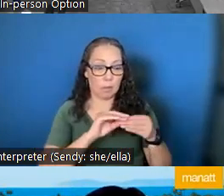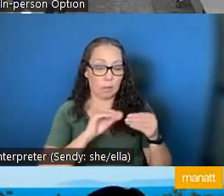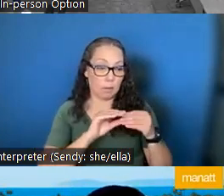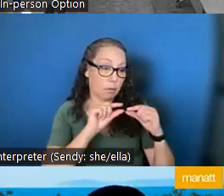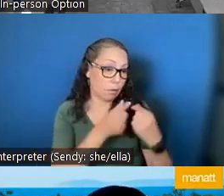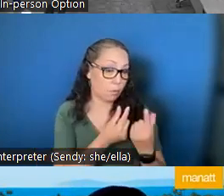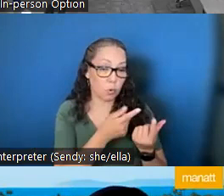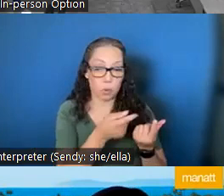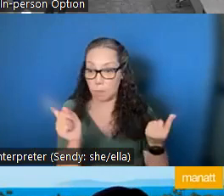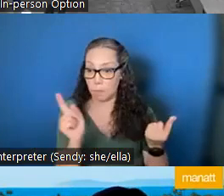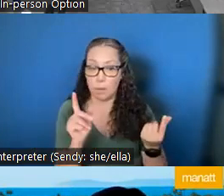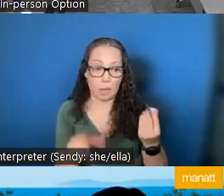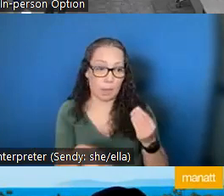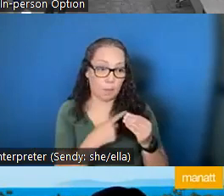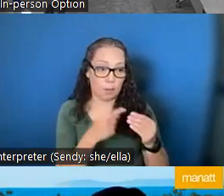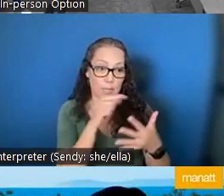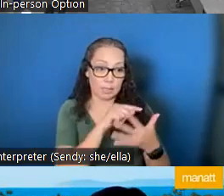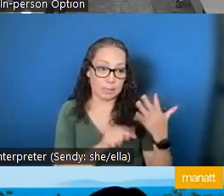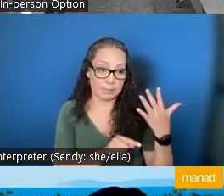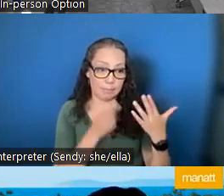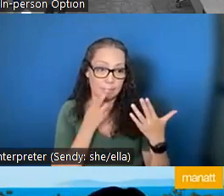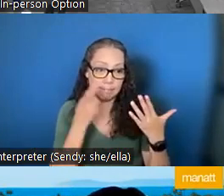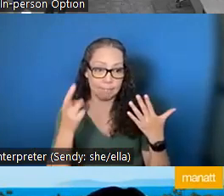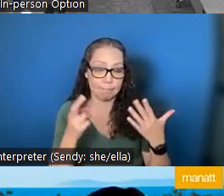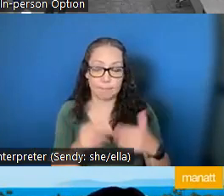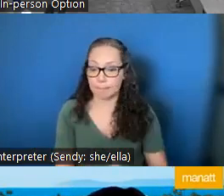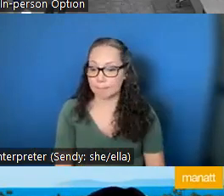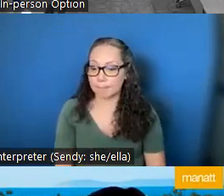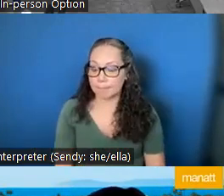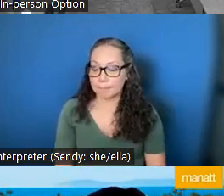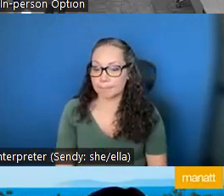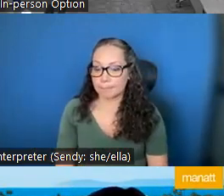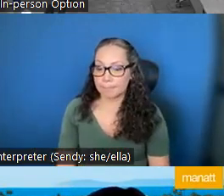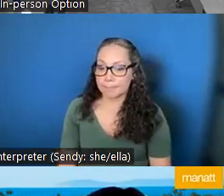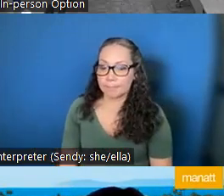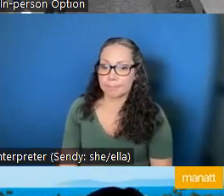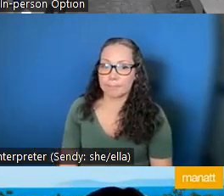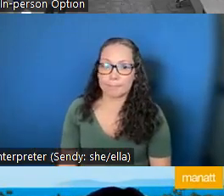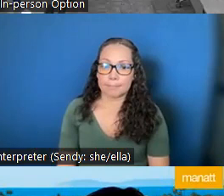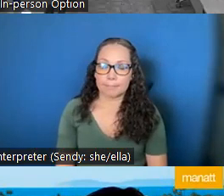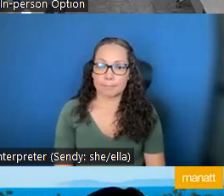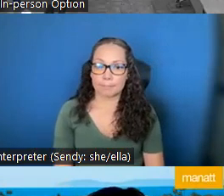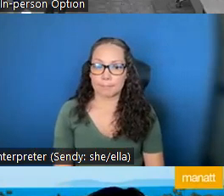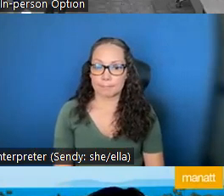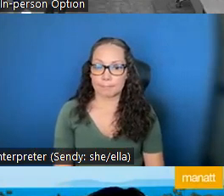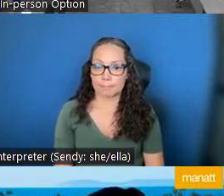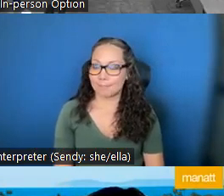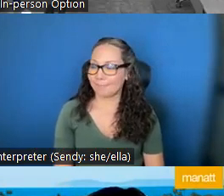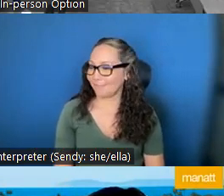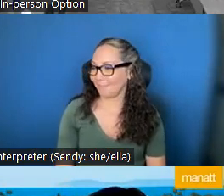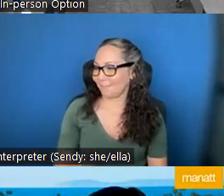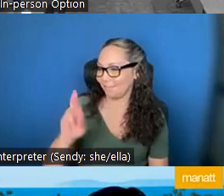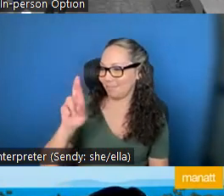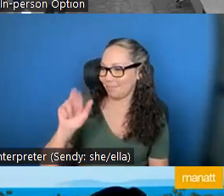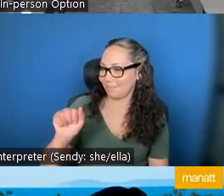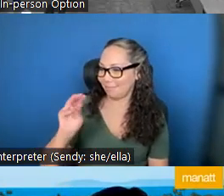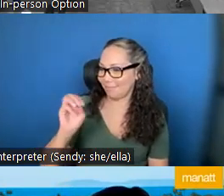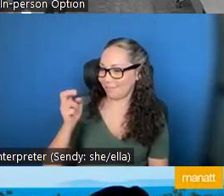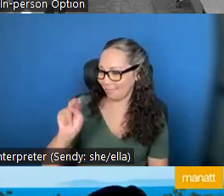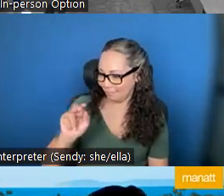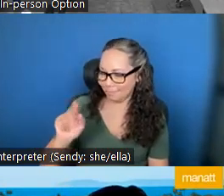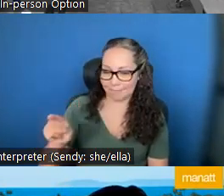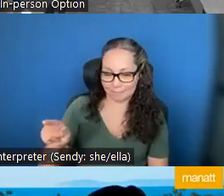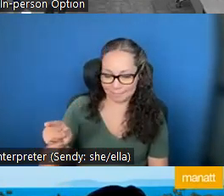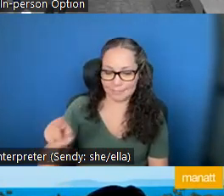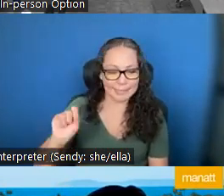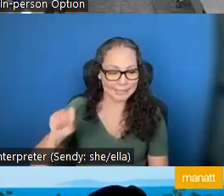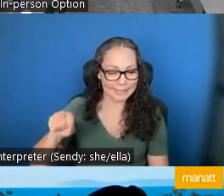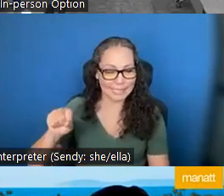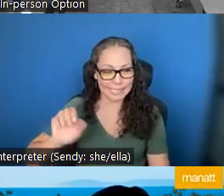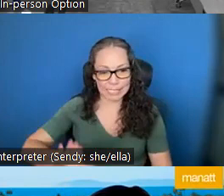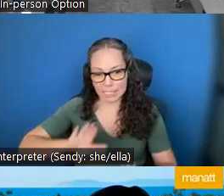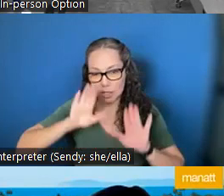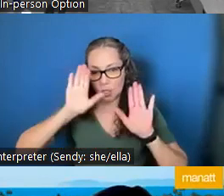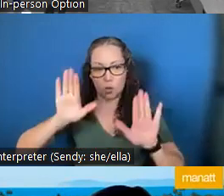recommendation okay Ramon yeah I think it'd be great uh if you build a budget for the adrcs up